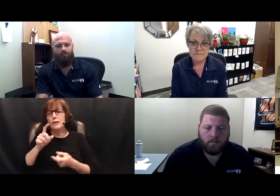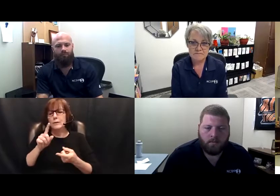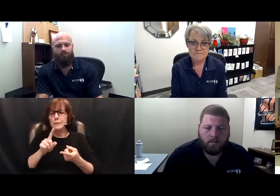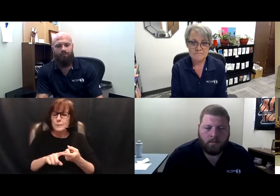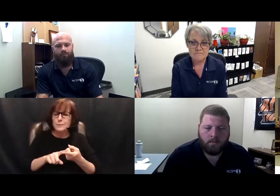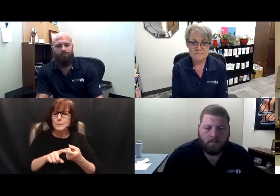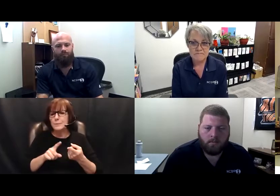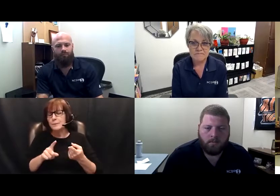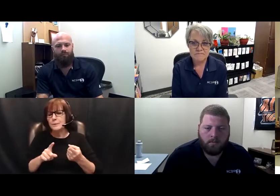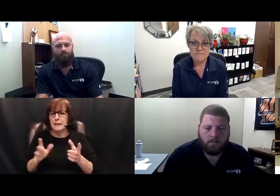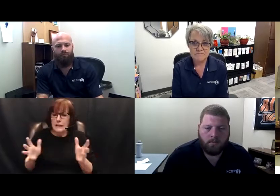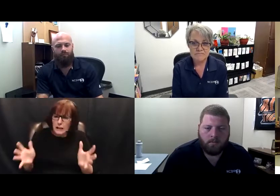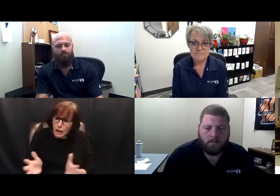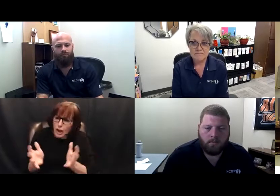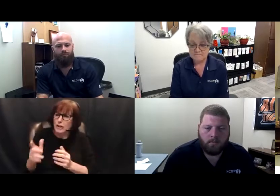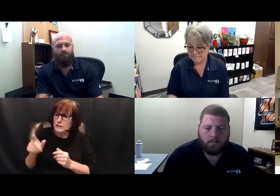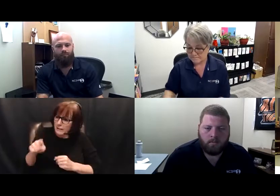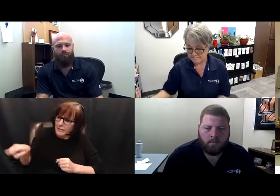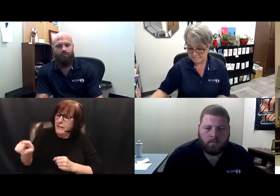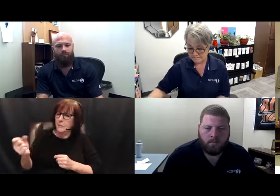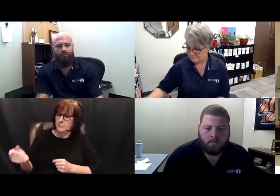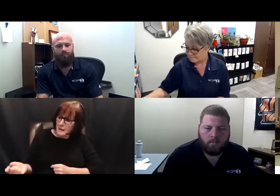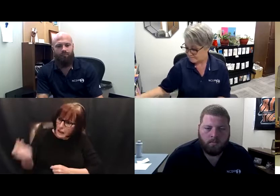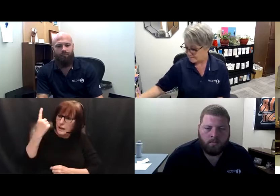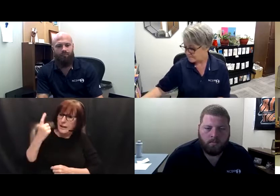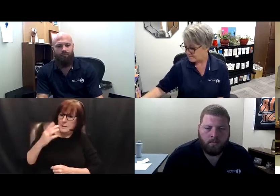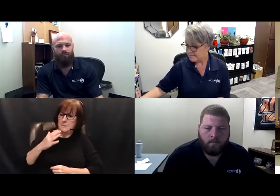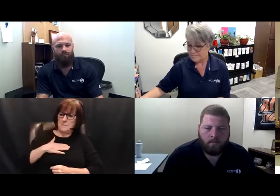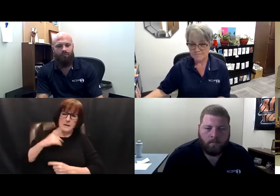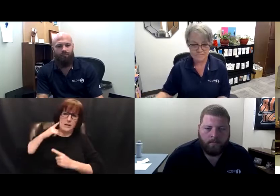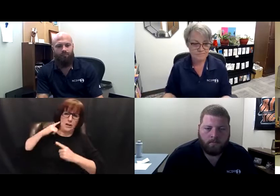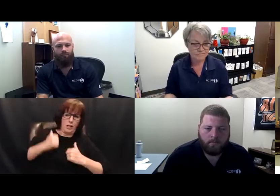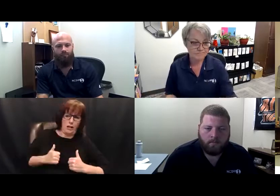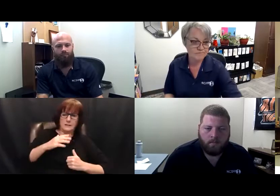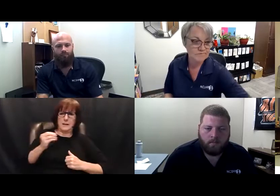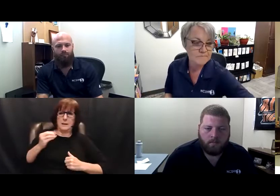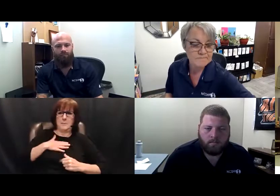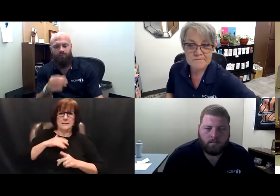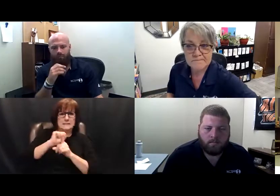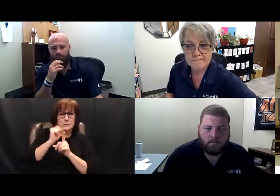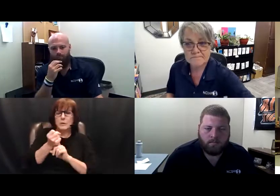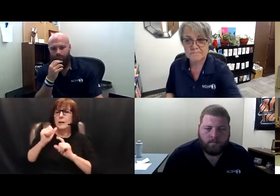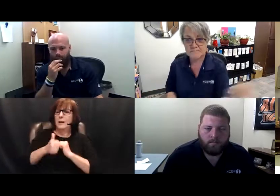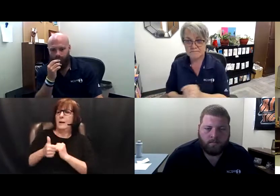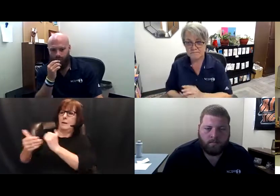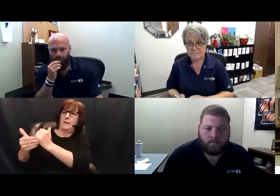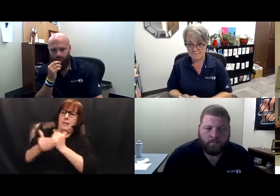encourage them to understand your hearing loss in your situation and how to help help with your hearing loss and your